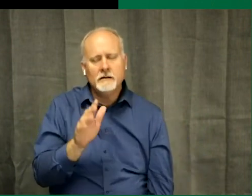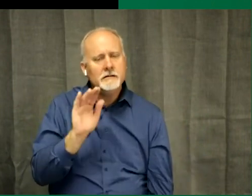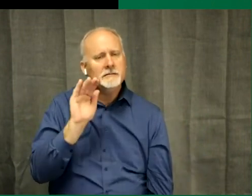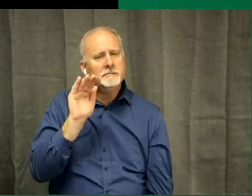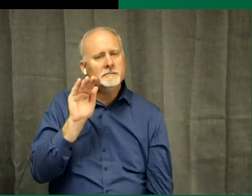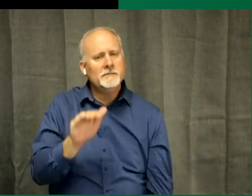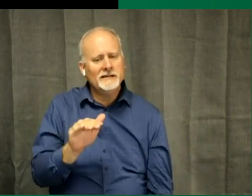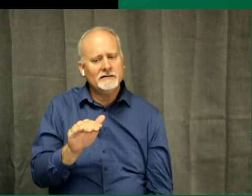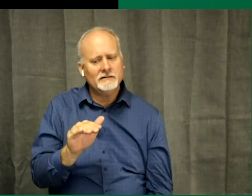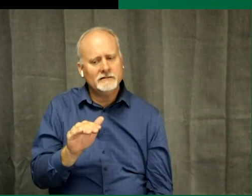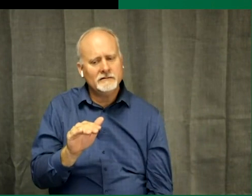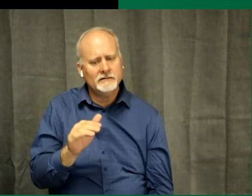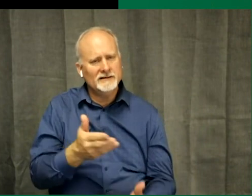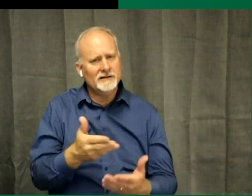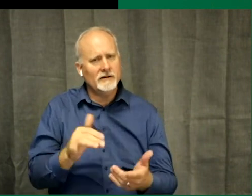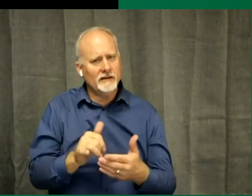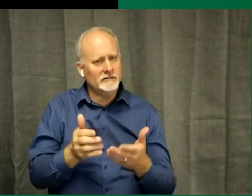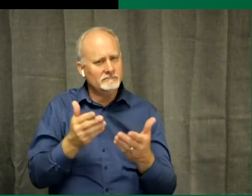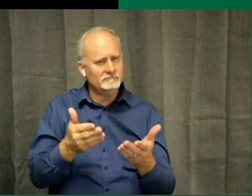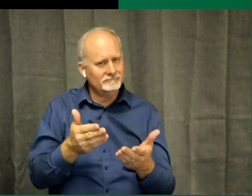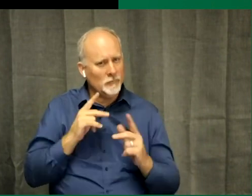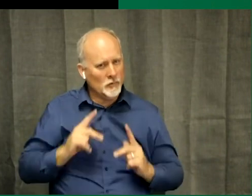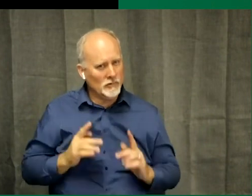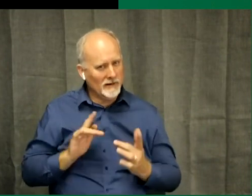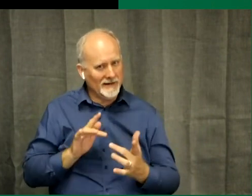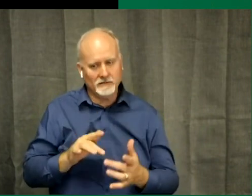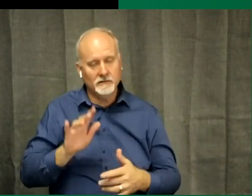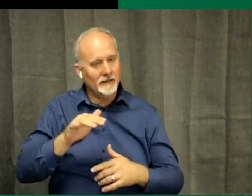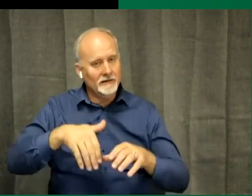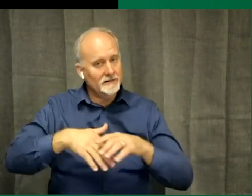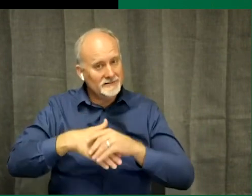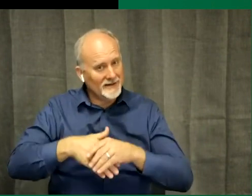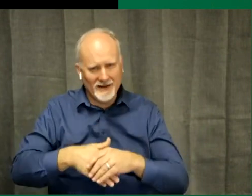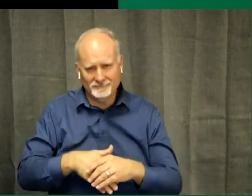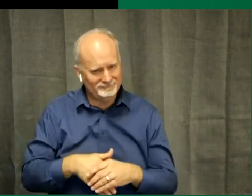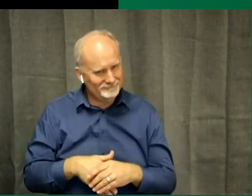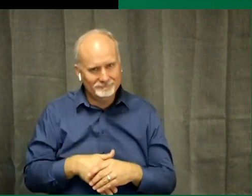that promote personal contact and they're talking here about shaking hands even doing elbow bumps